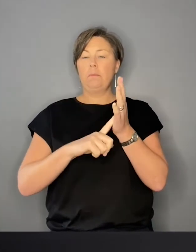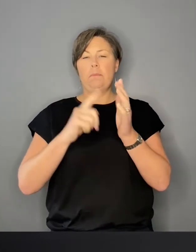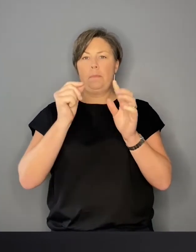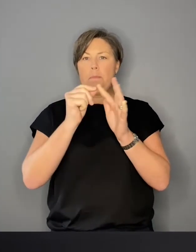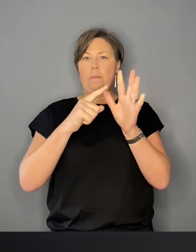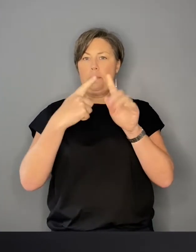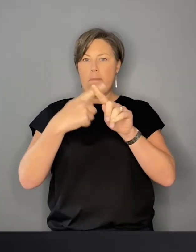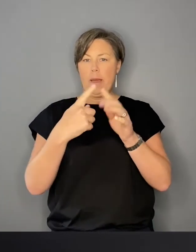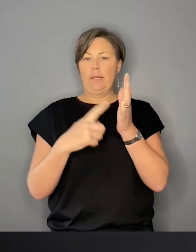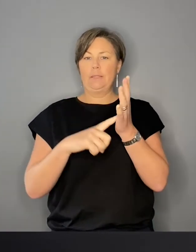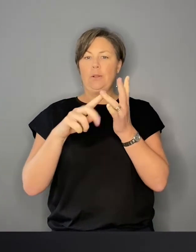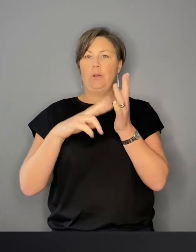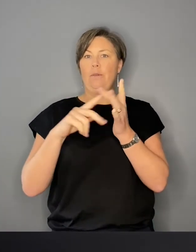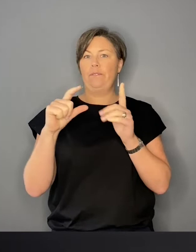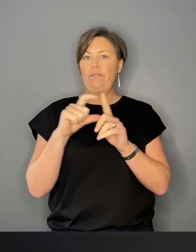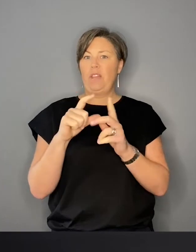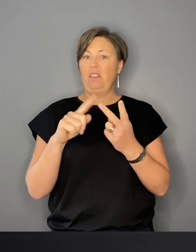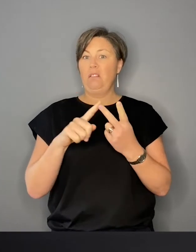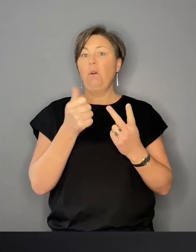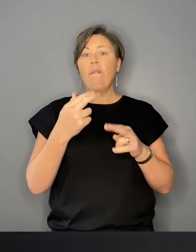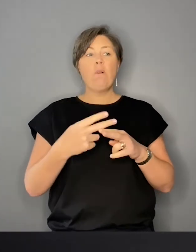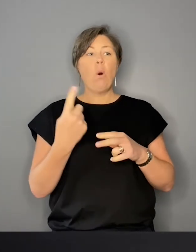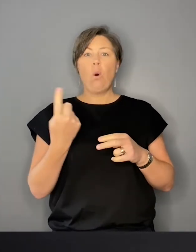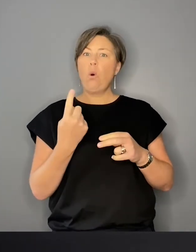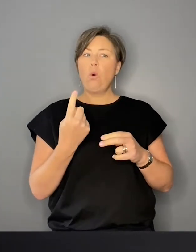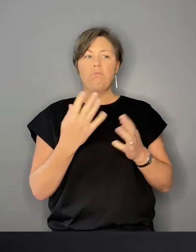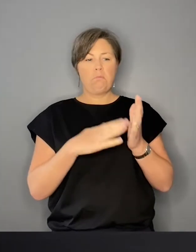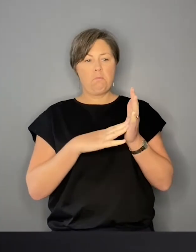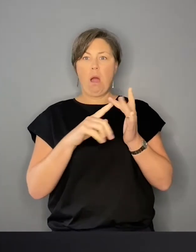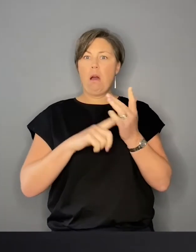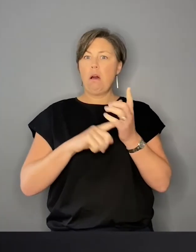to be effective for people with mild to moderate COVID in adults,